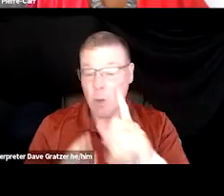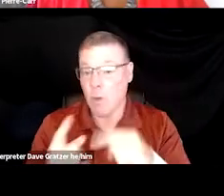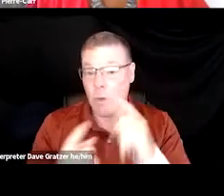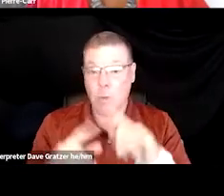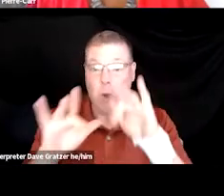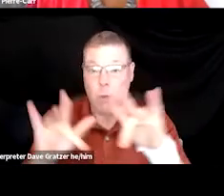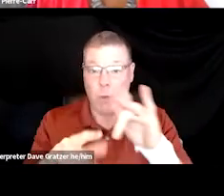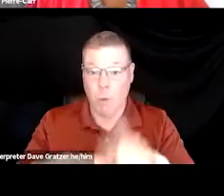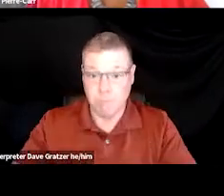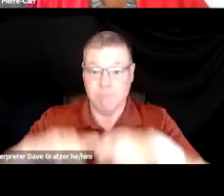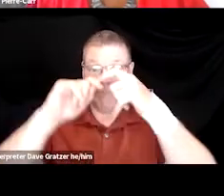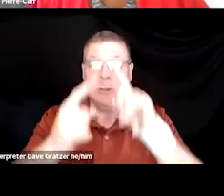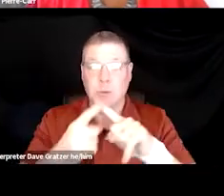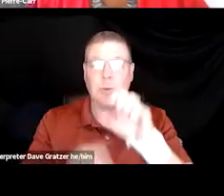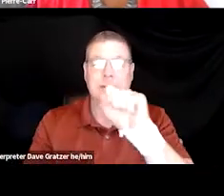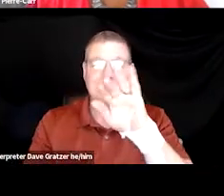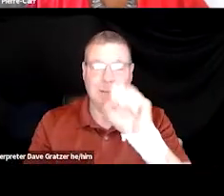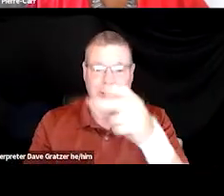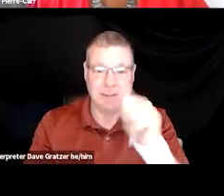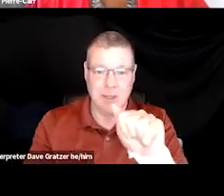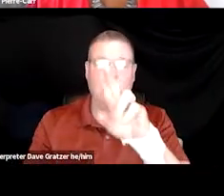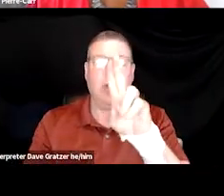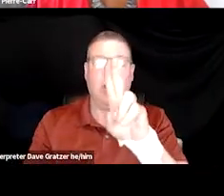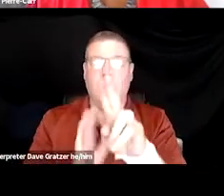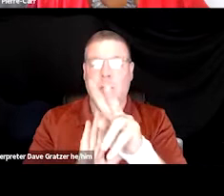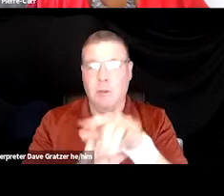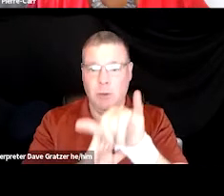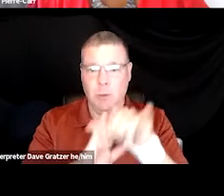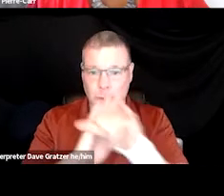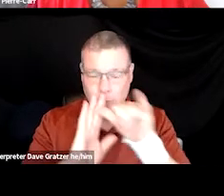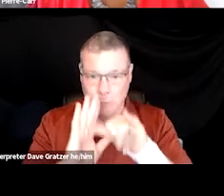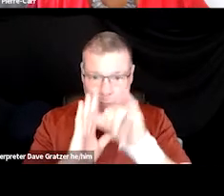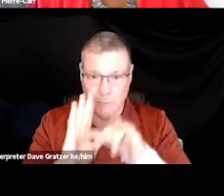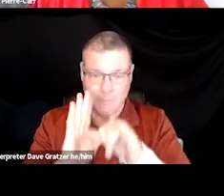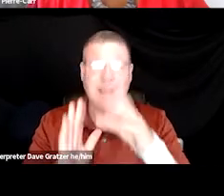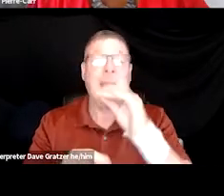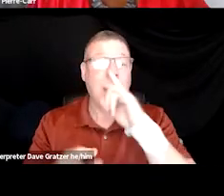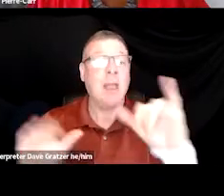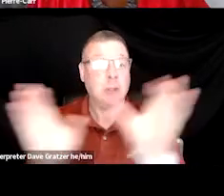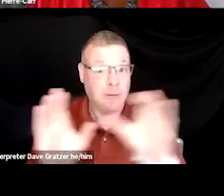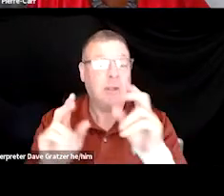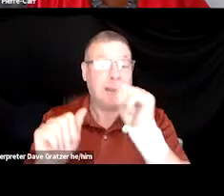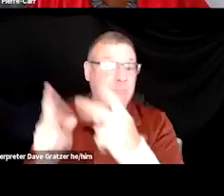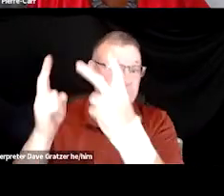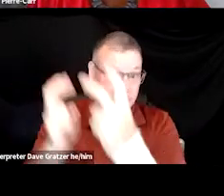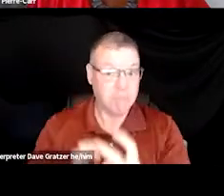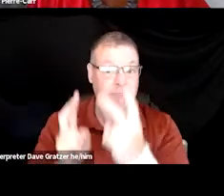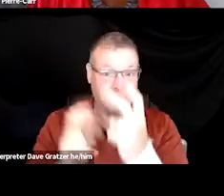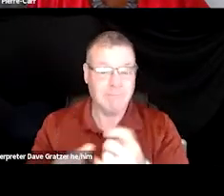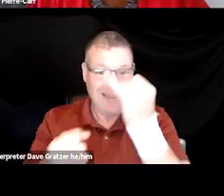is posted to the SAMHSA's YouTube channel. A certificate of attendance will be available for download at the end of each panel.